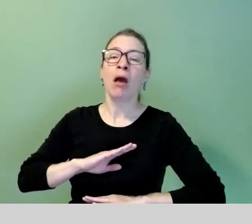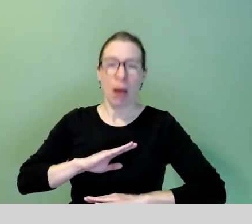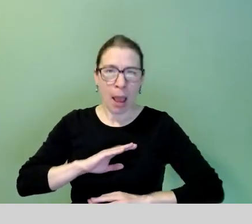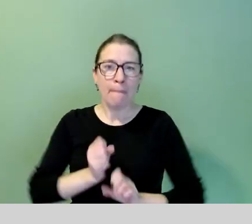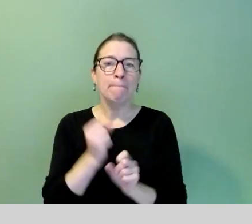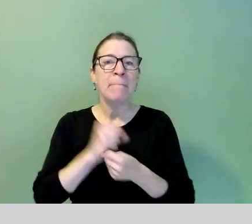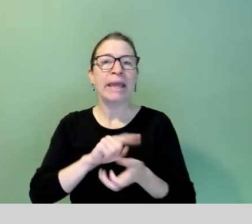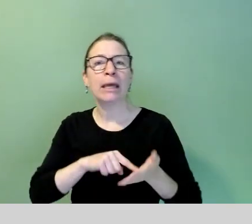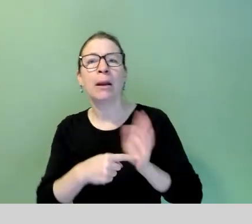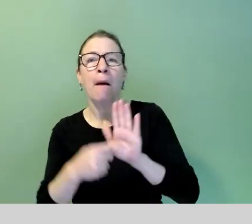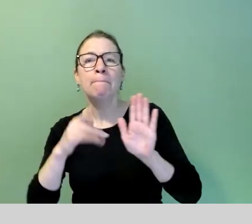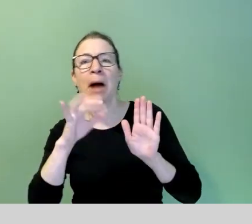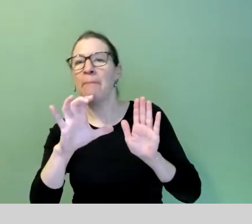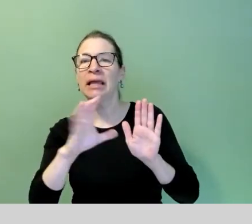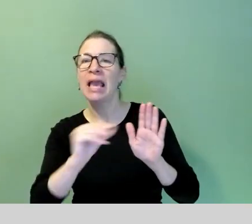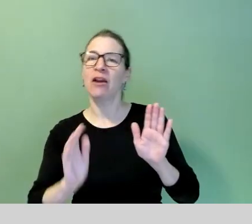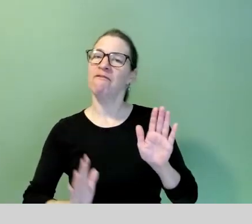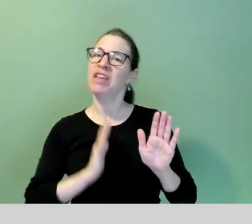and officially publish your Python game.